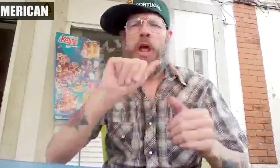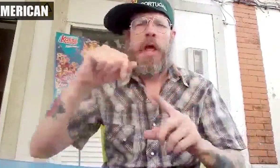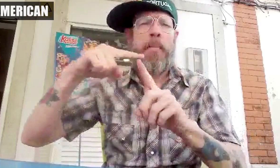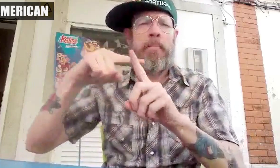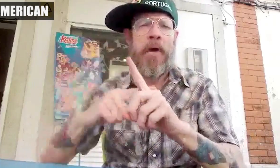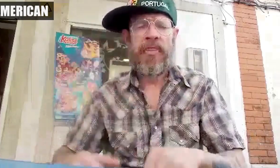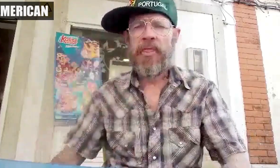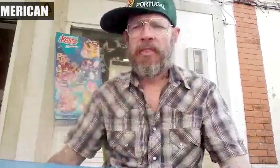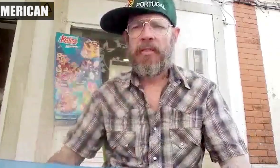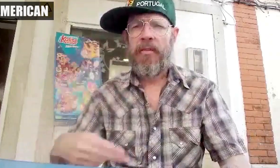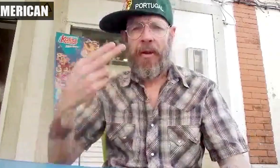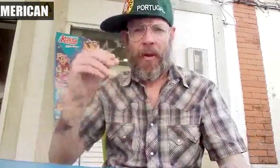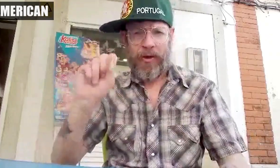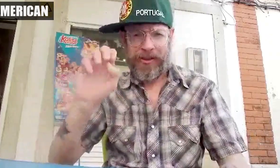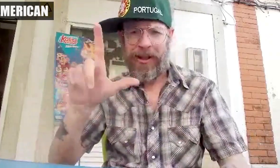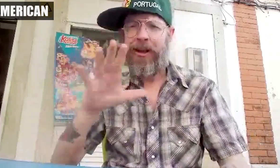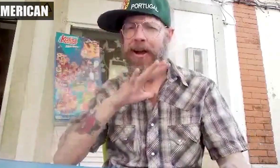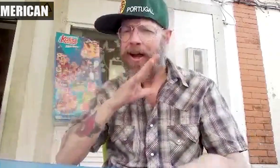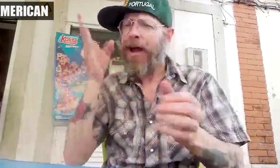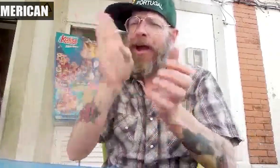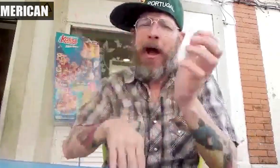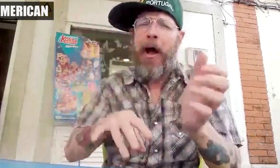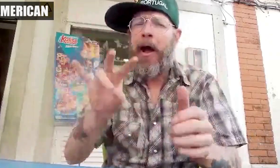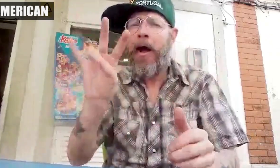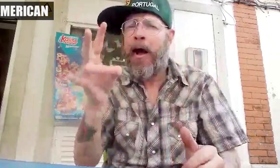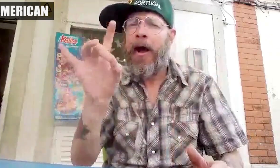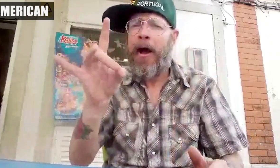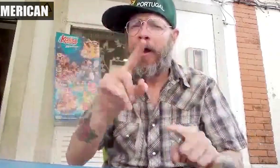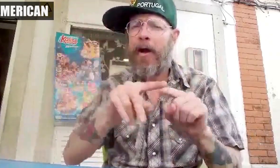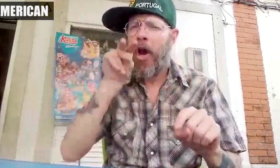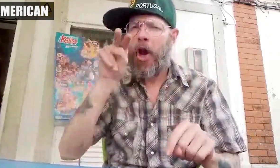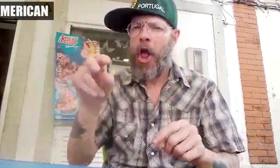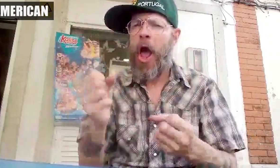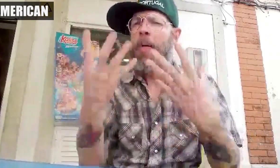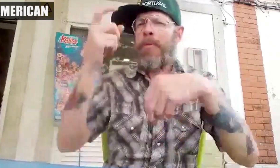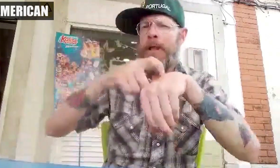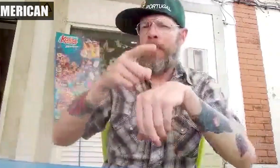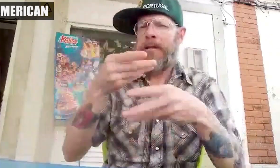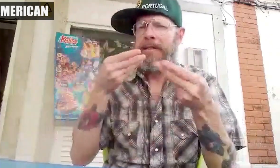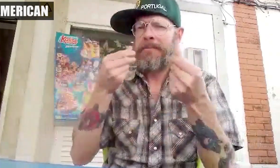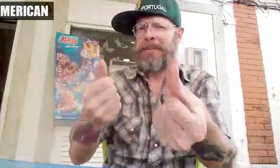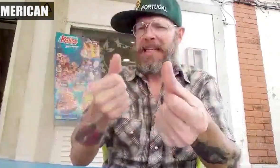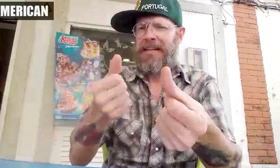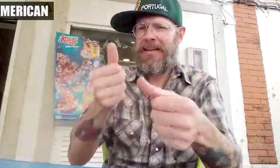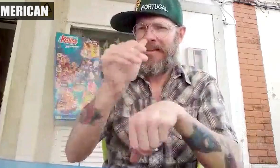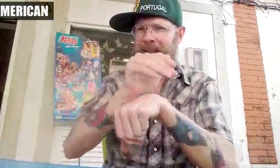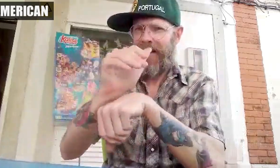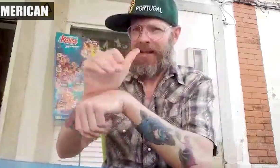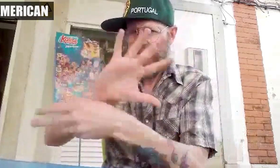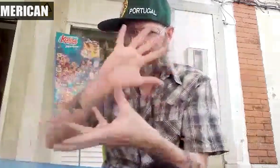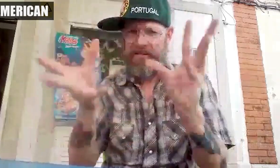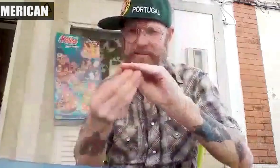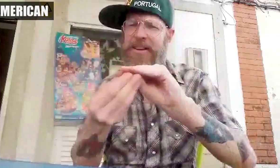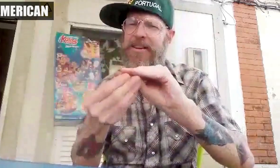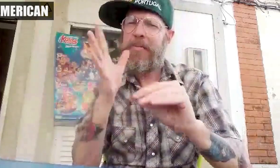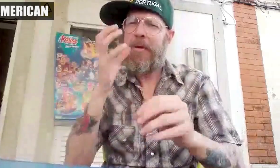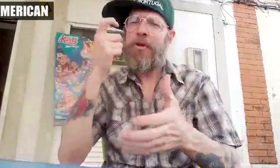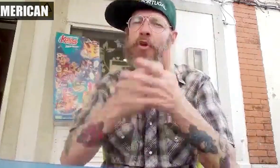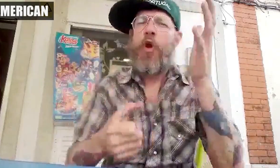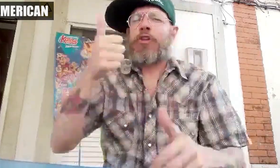Hostels are great and cheap, but look at how many nights you stay. It will add up and possibly become costly.